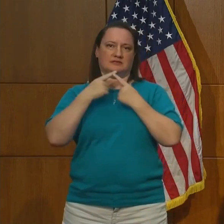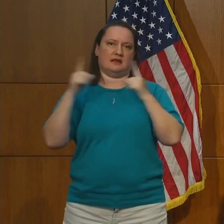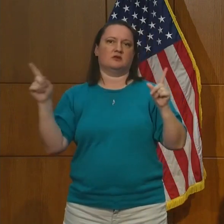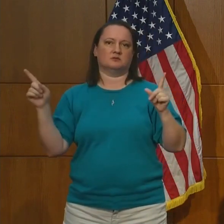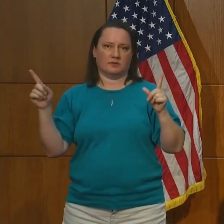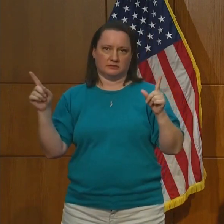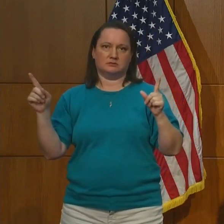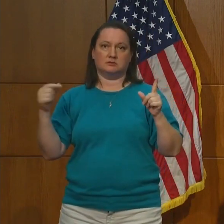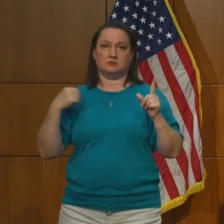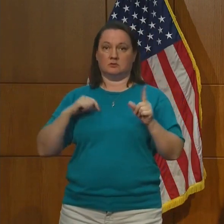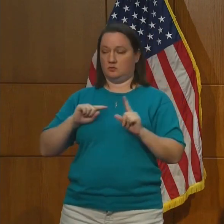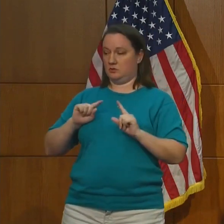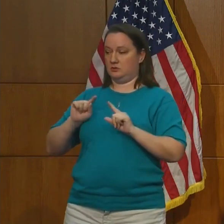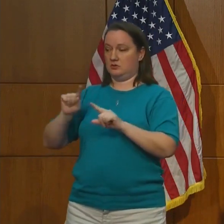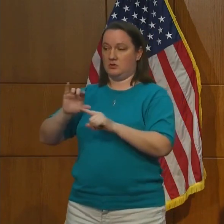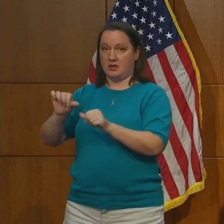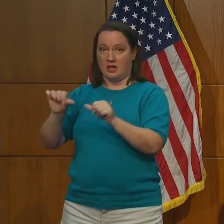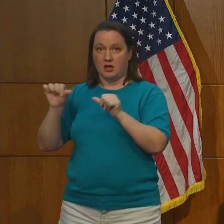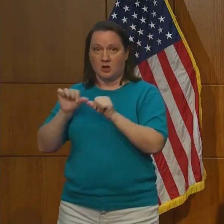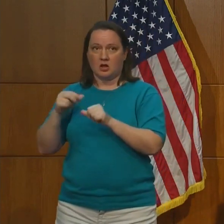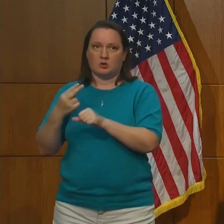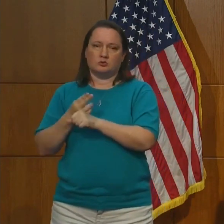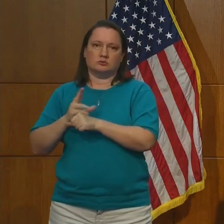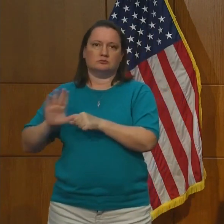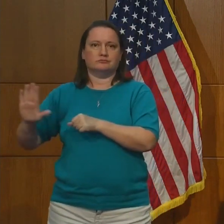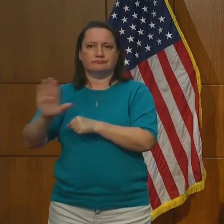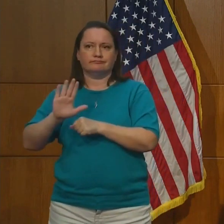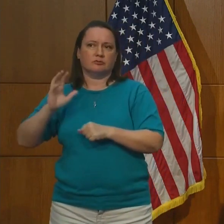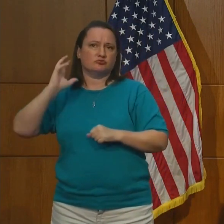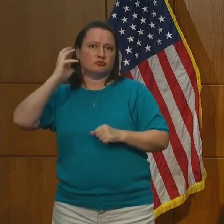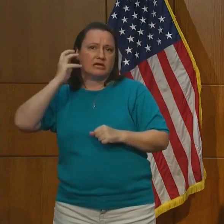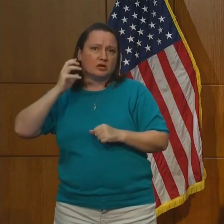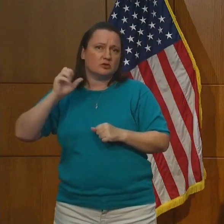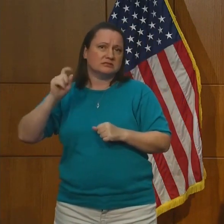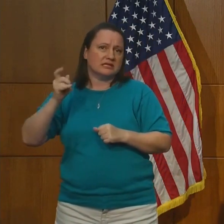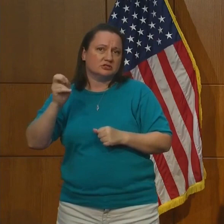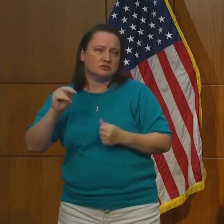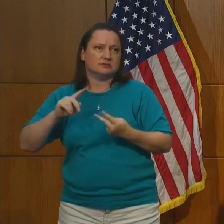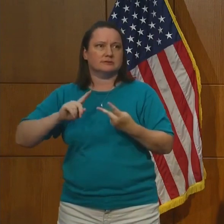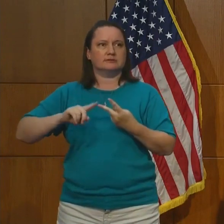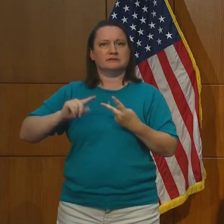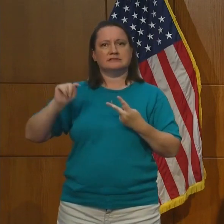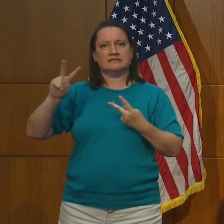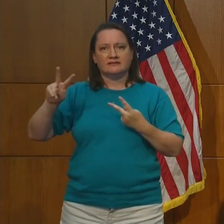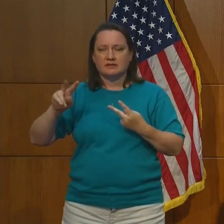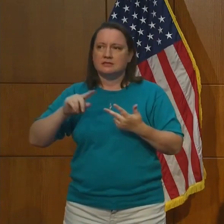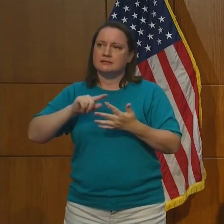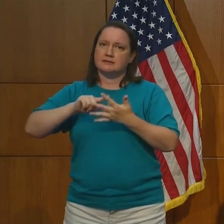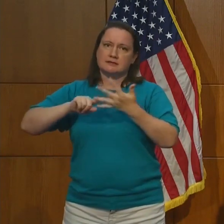THEN THE OTHER UNDER THIS IS VERY IMPORTANT THAT WE'RE- THE PUBLIC SORRY. MUCH I'M GOING